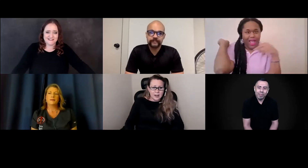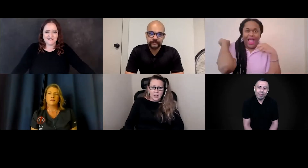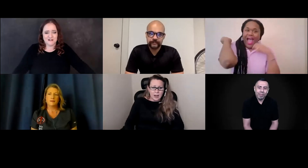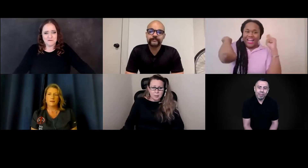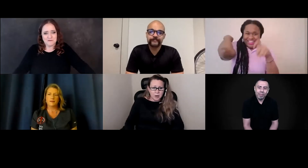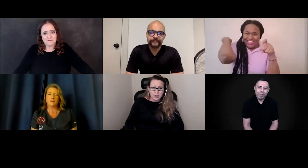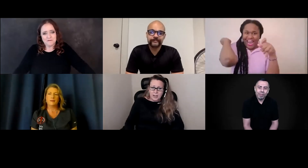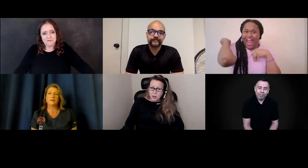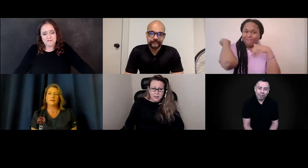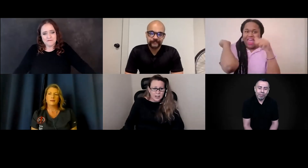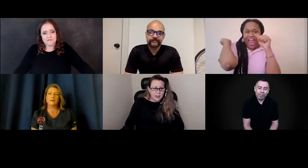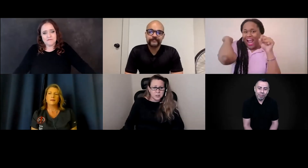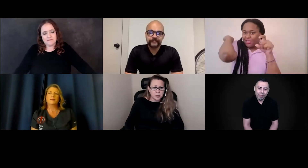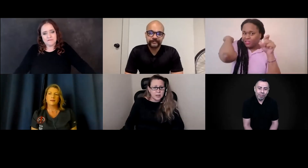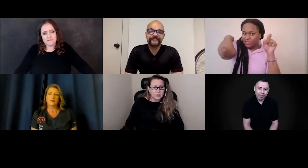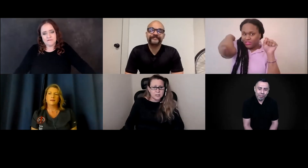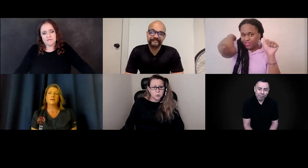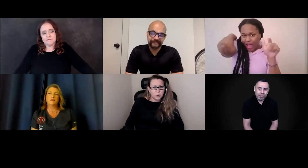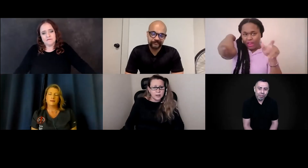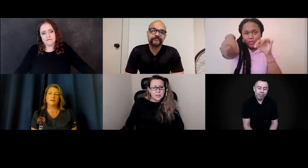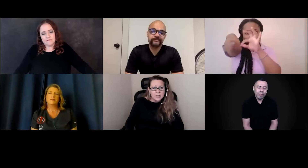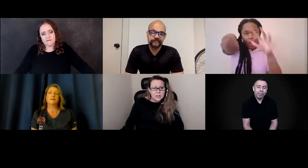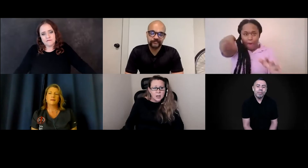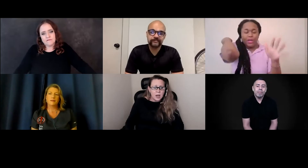And I have to explain this is what I need.